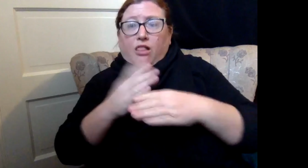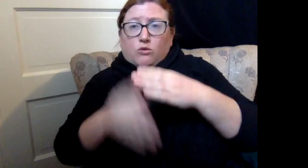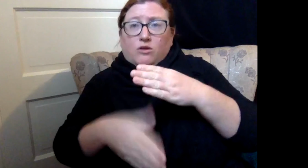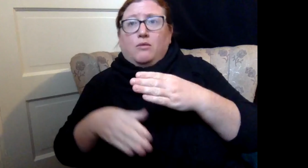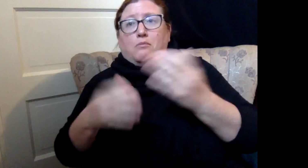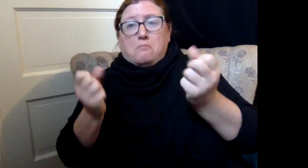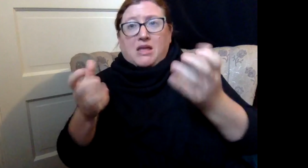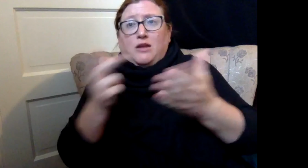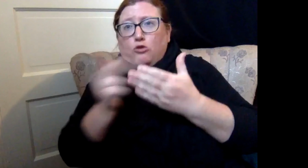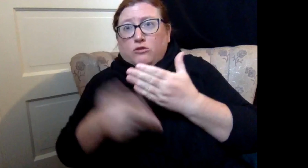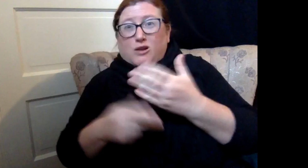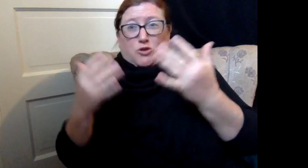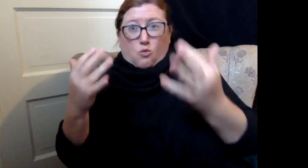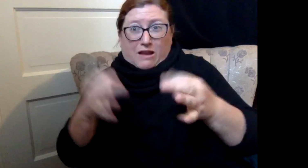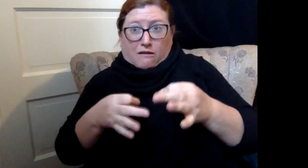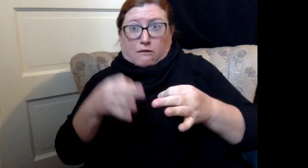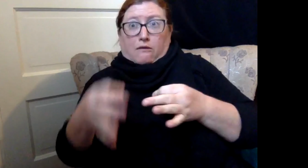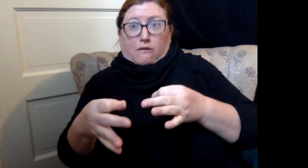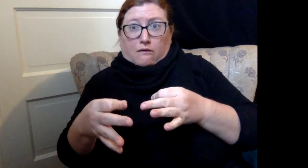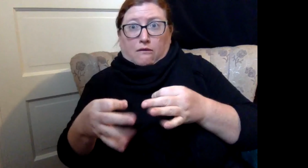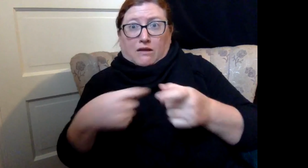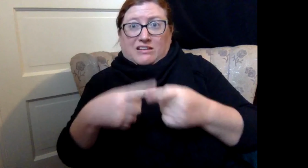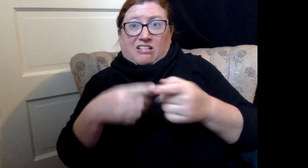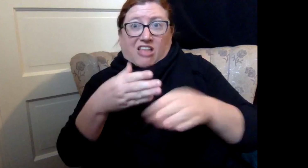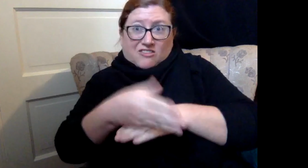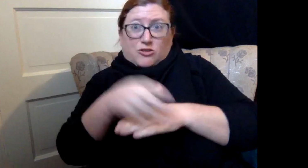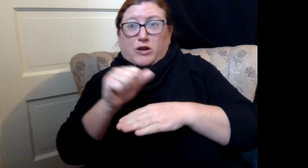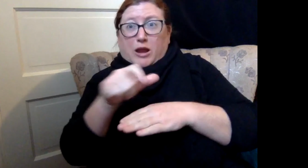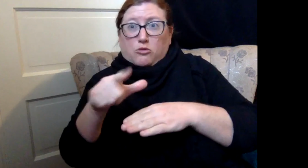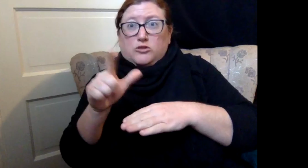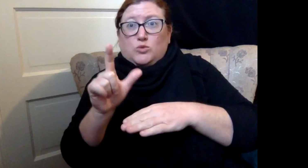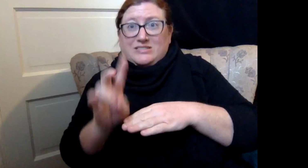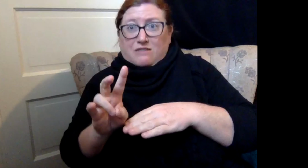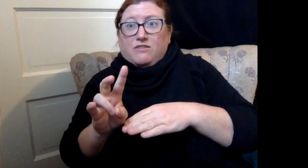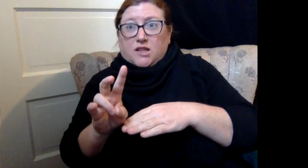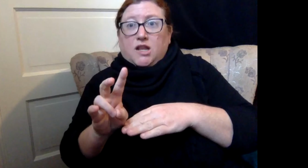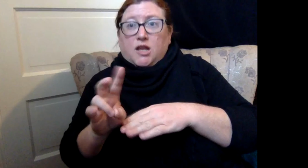get the work done and meet educational outcome, that's why many programs are waiting until after April 27 to bring